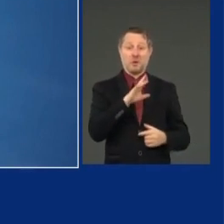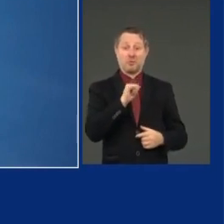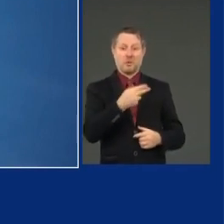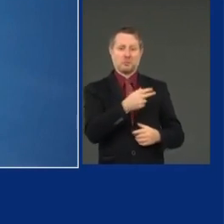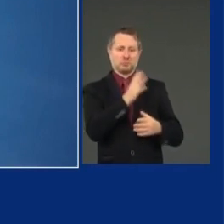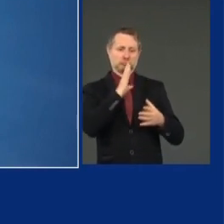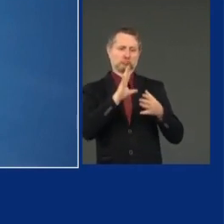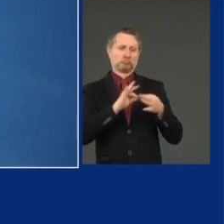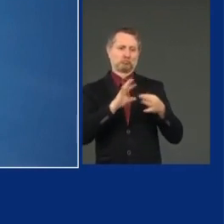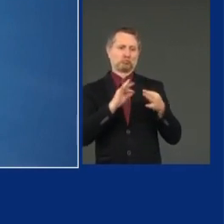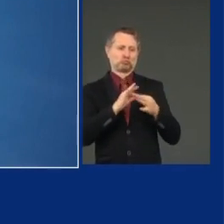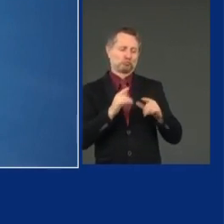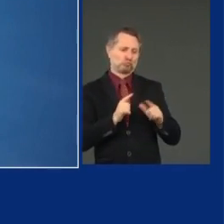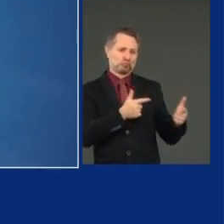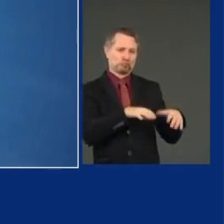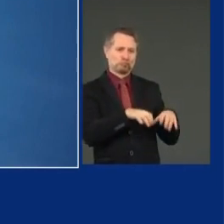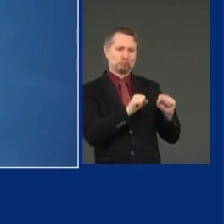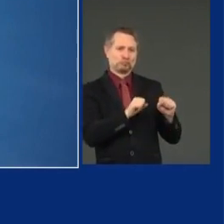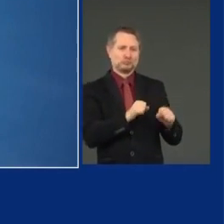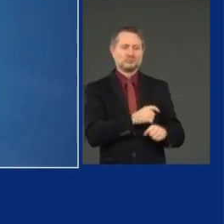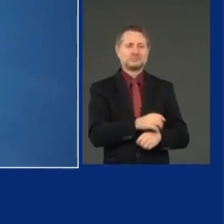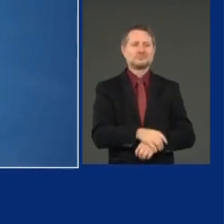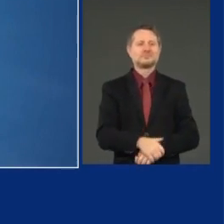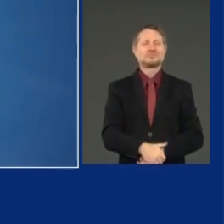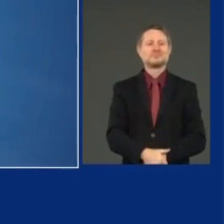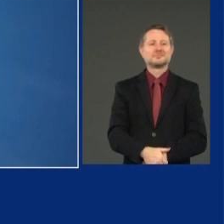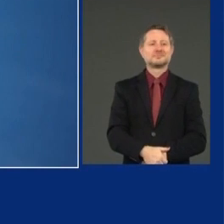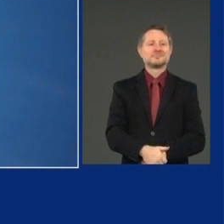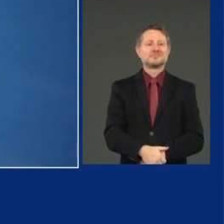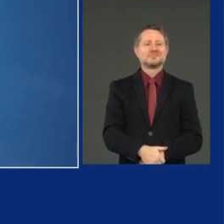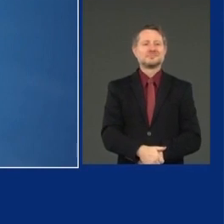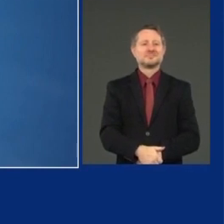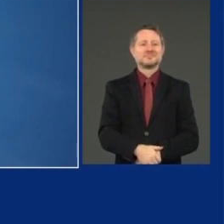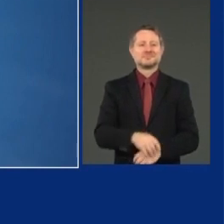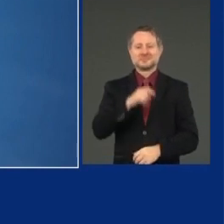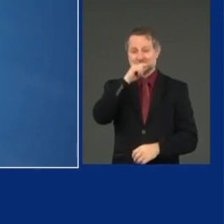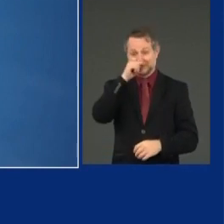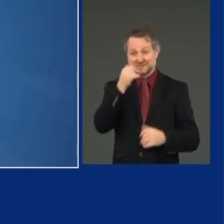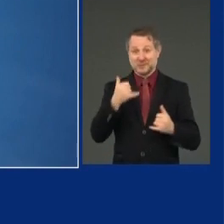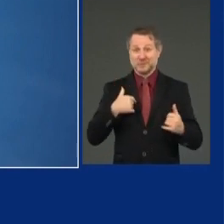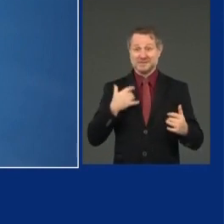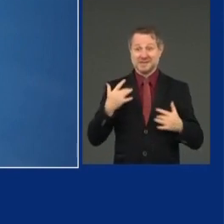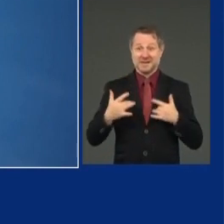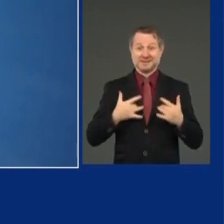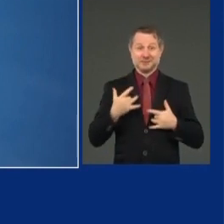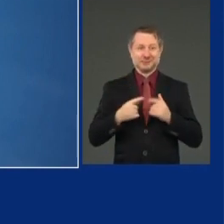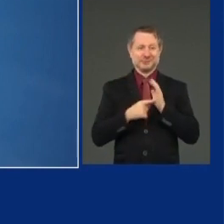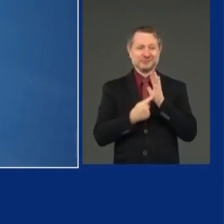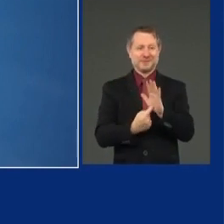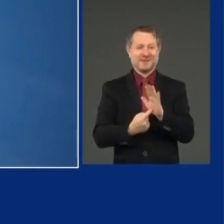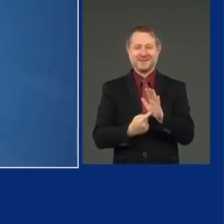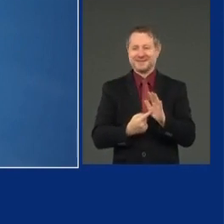THE STATE RUNS. WITH THAT I WILL TURN IT OVER TO MARIAH FOR HER UPDATE AND HER